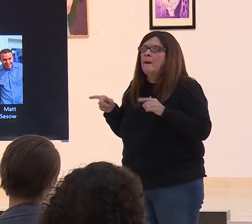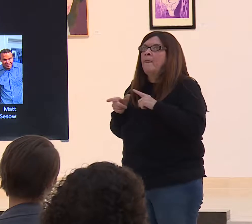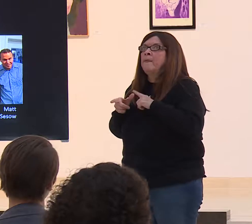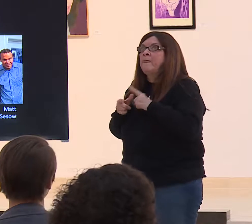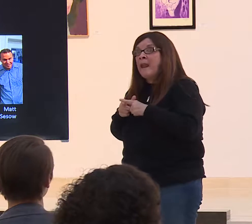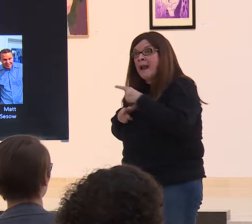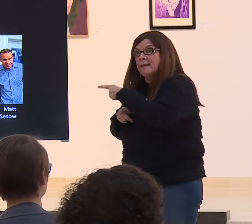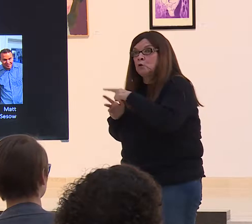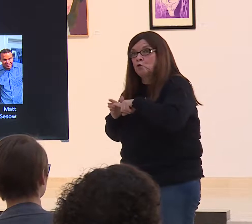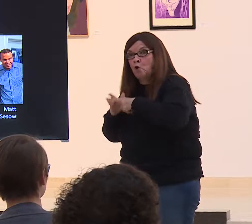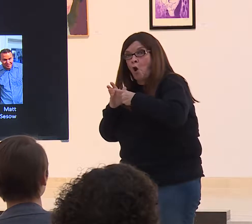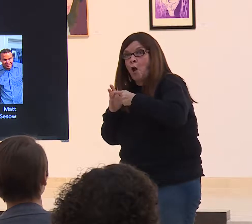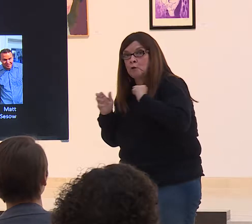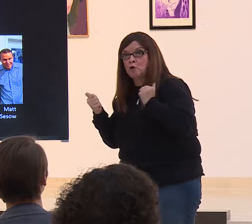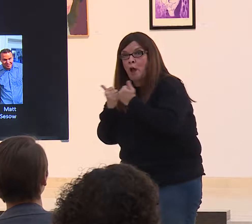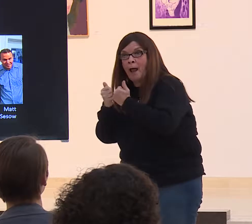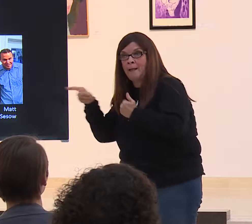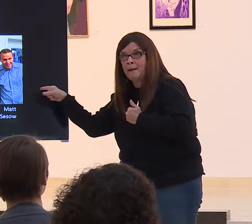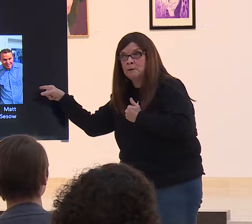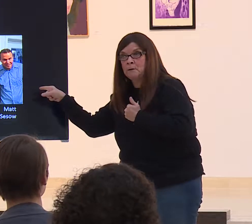and in the process, he became an artist.